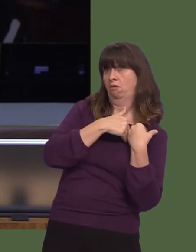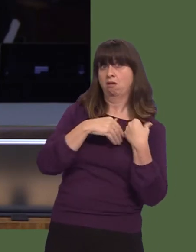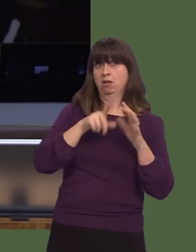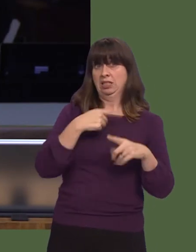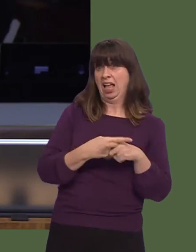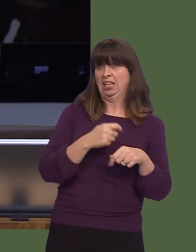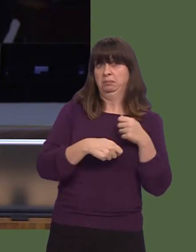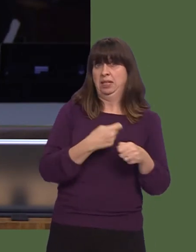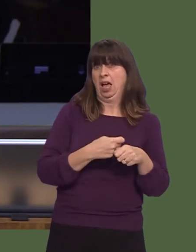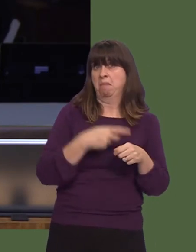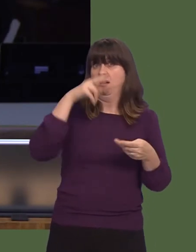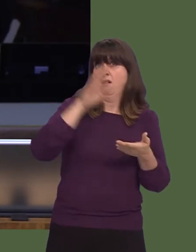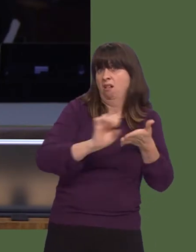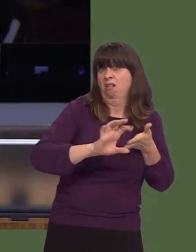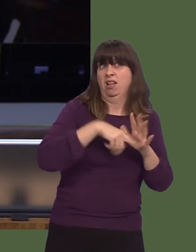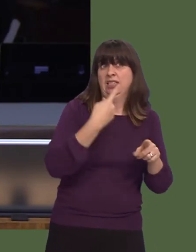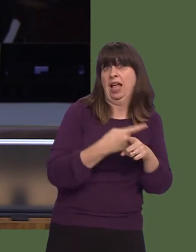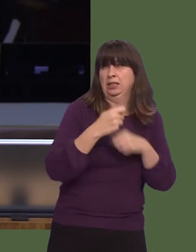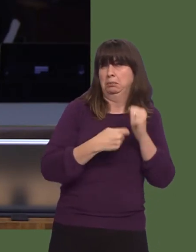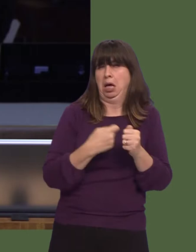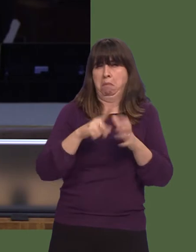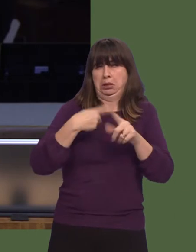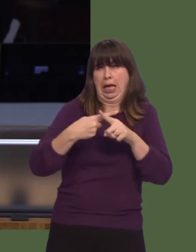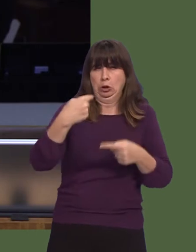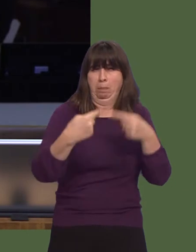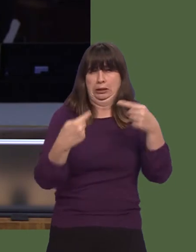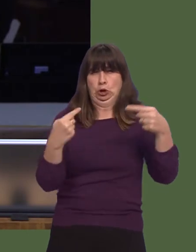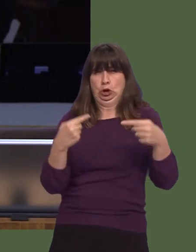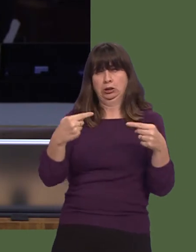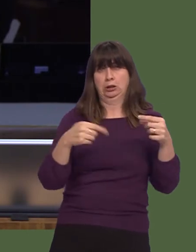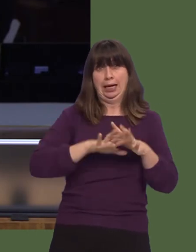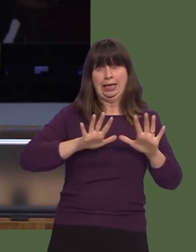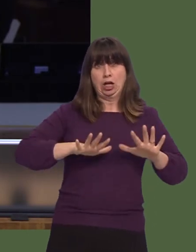to increase the output of the Welsh economy and the tax base and therefore provide the